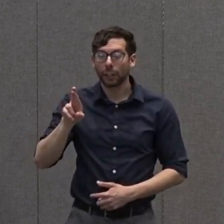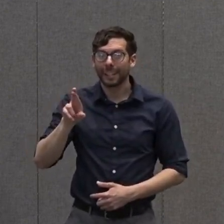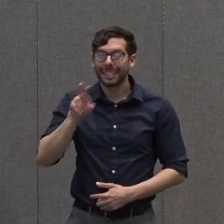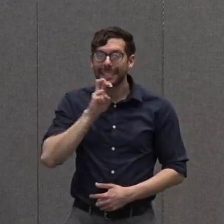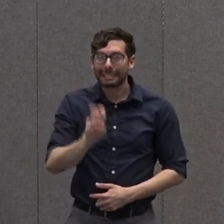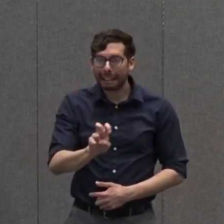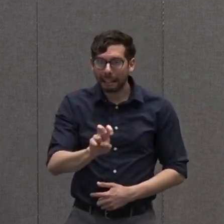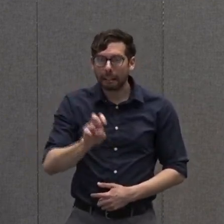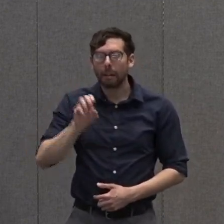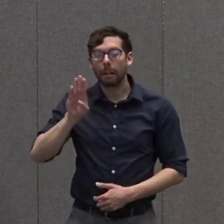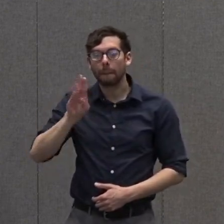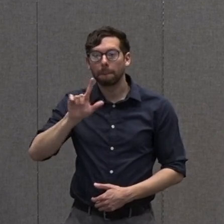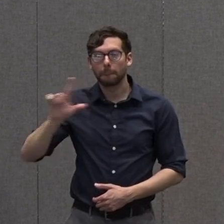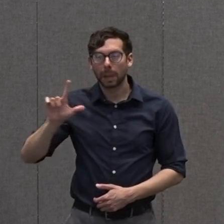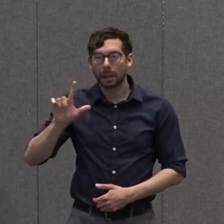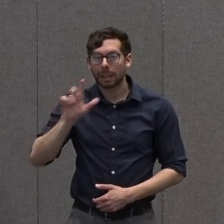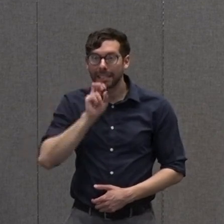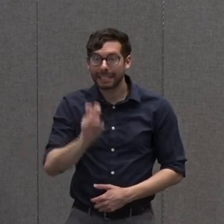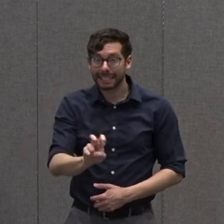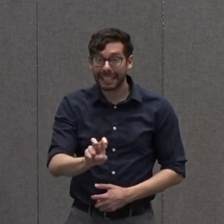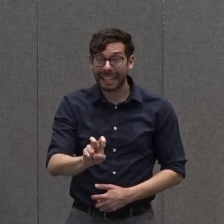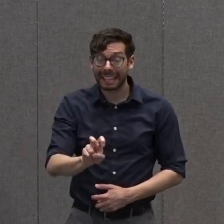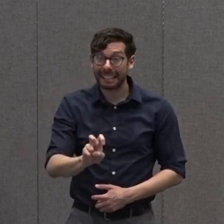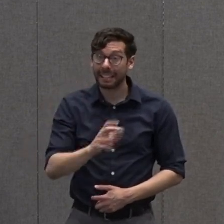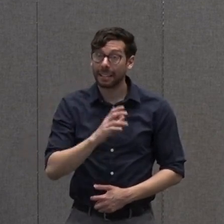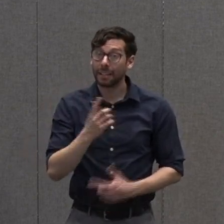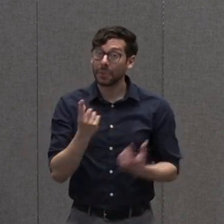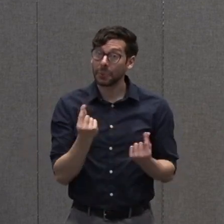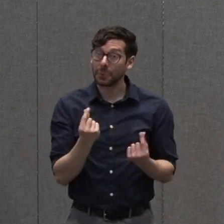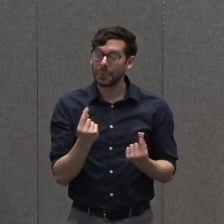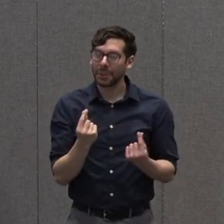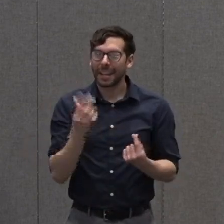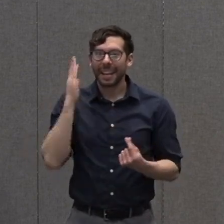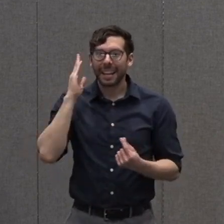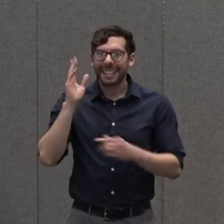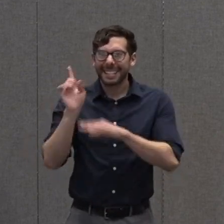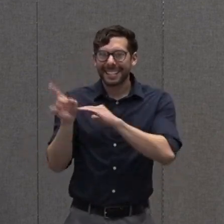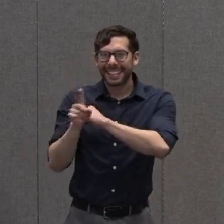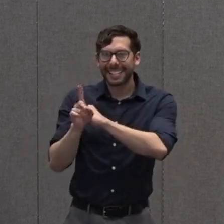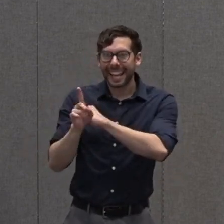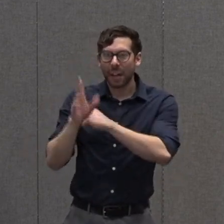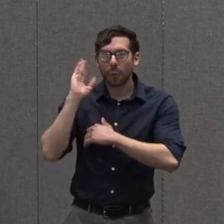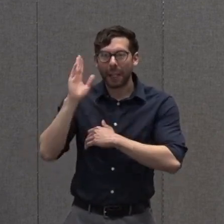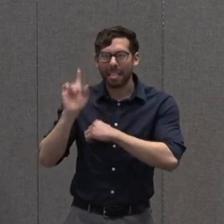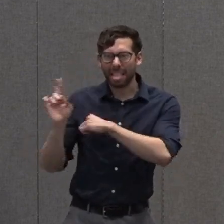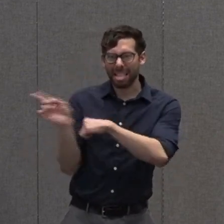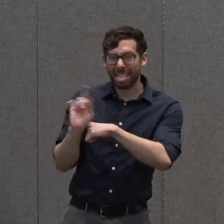in the same nervous habit that a rattlesnake has. Oh my goodness. To see the rattle, or the tail shaking,